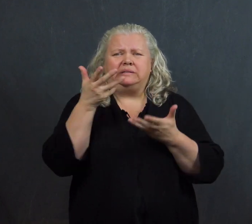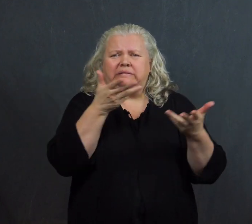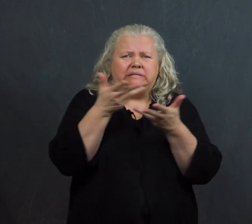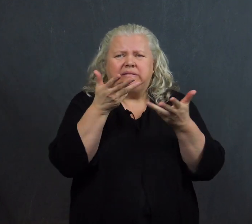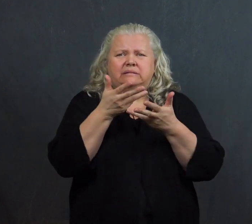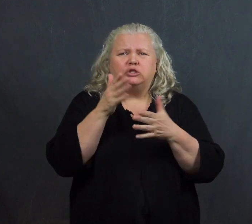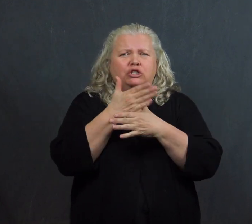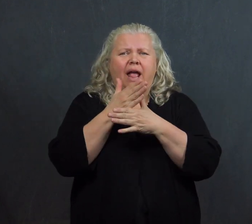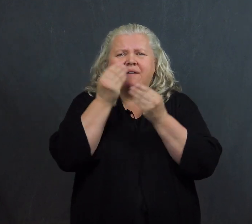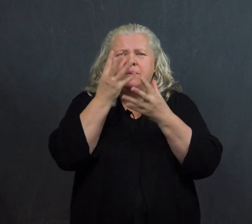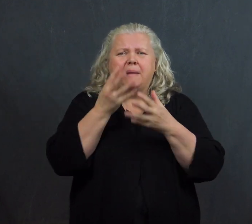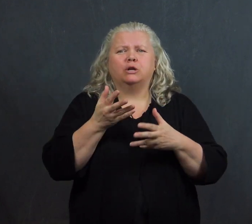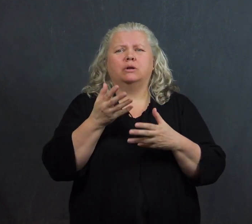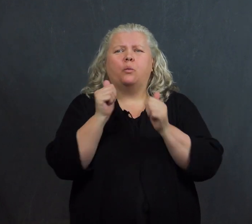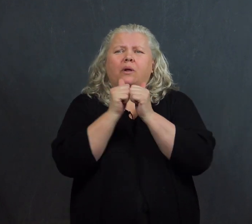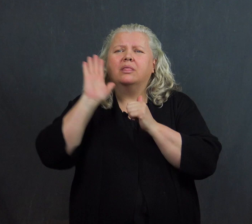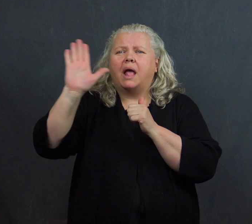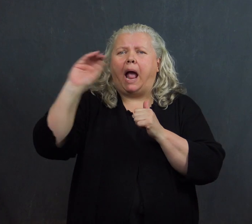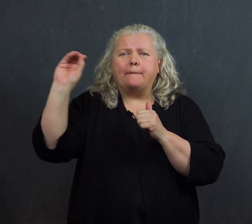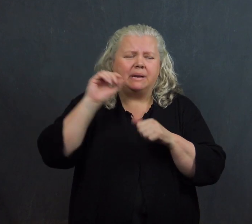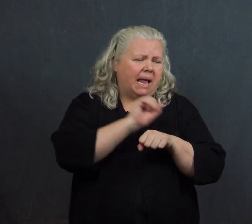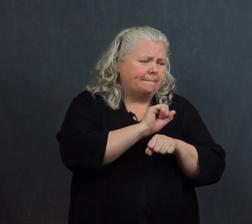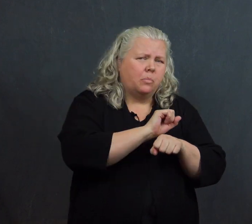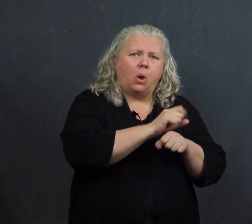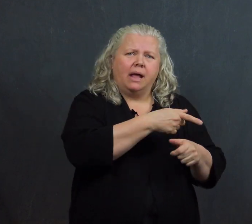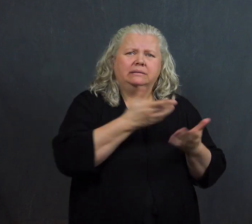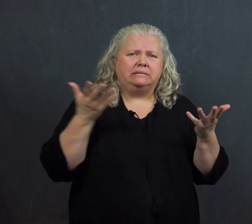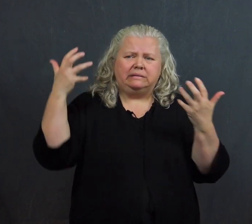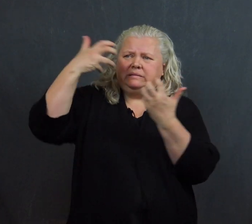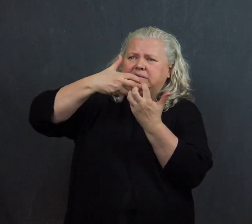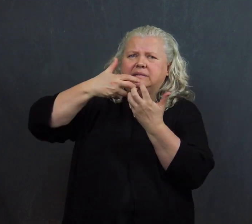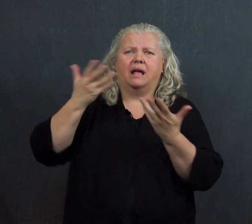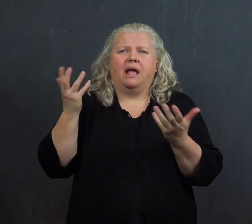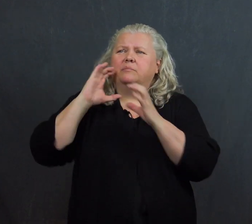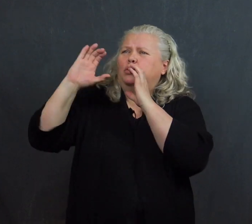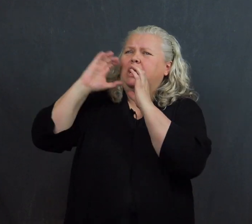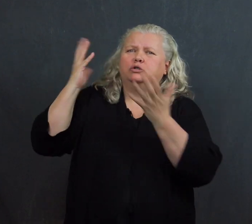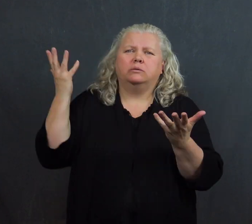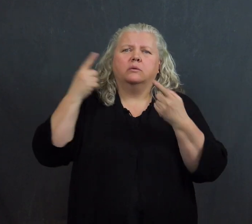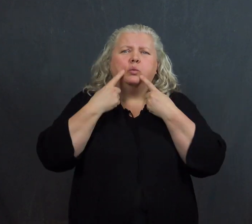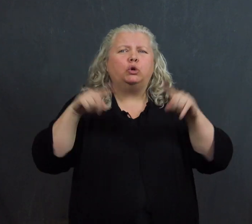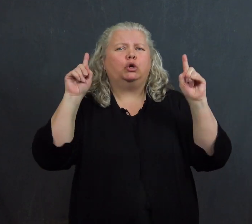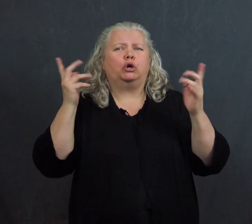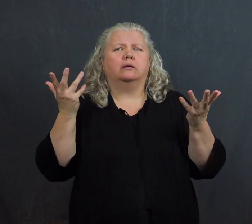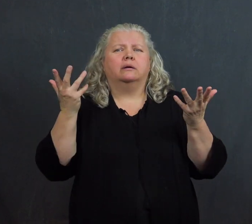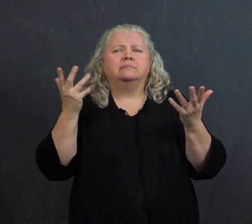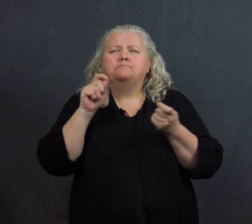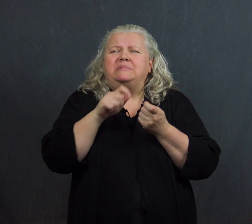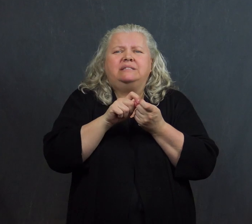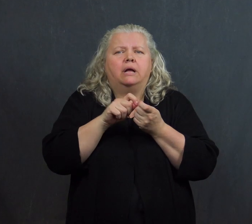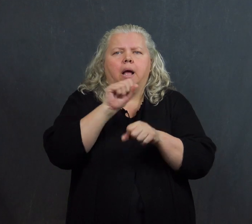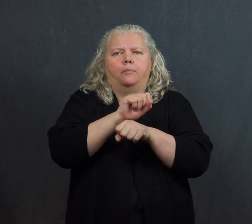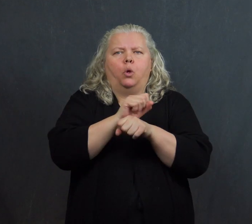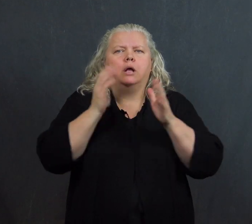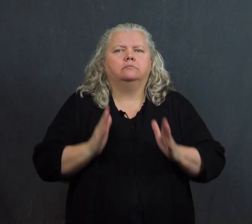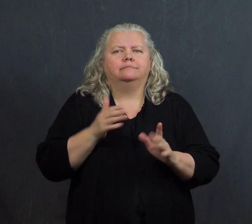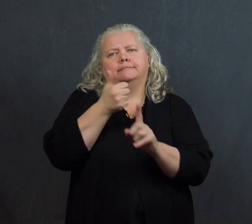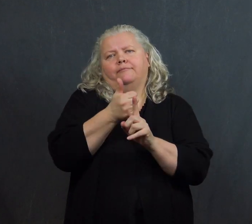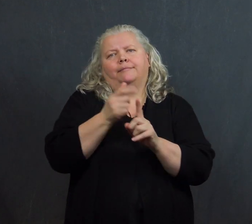ways we should share information about what a difference employment support make to Deaf, DeafBlind,